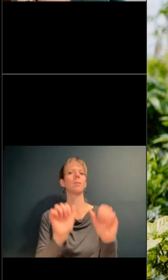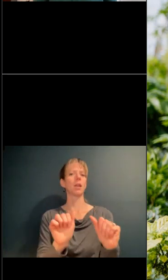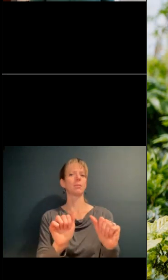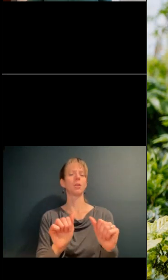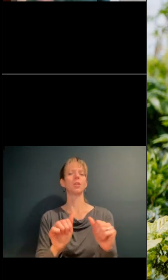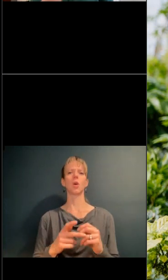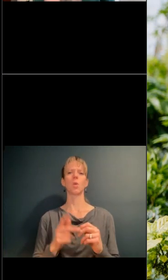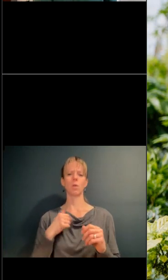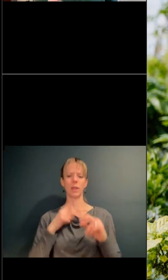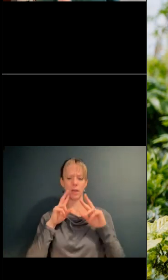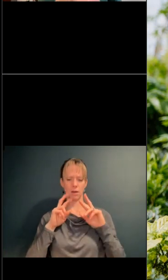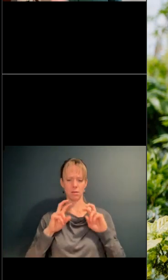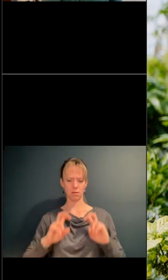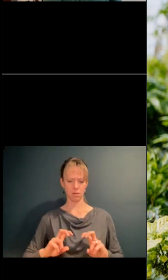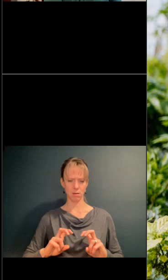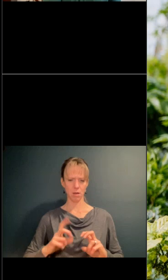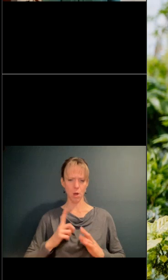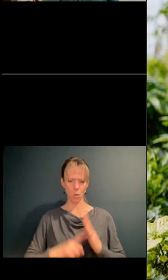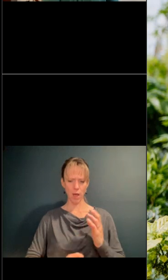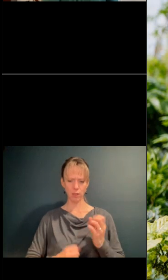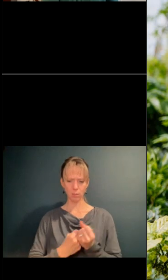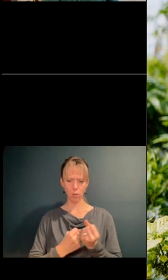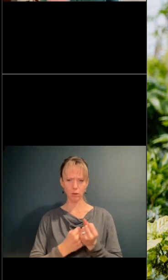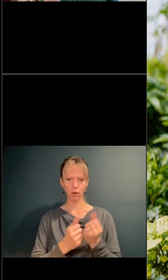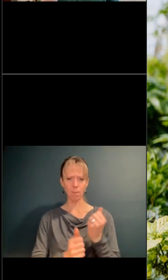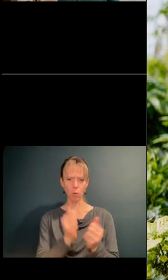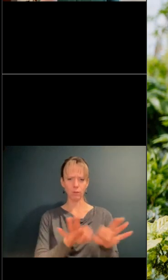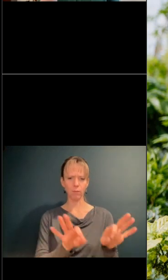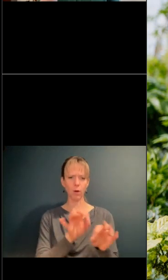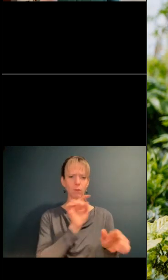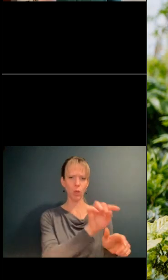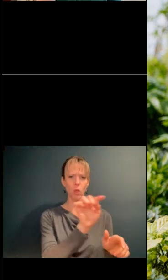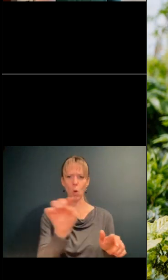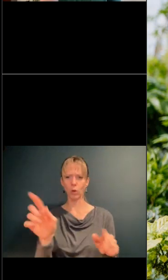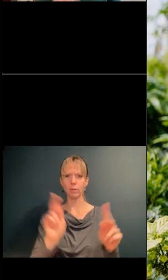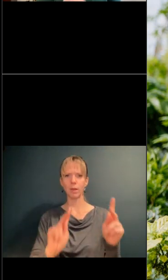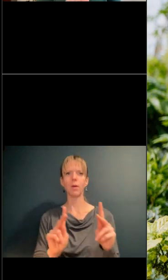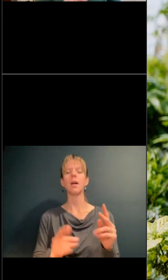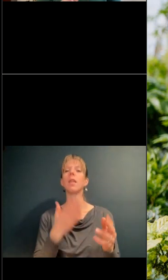what supports matter most to a particular person. The best supports are determined one person